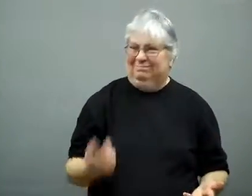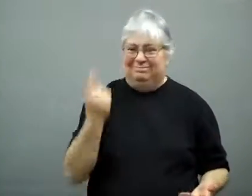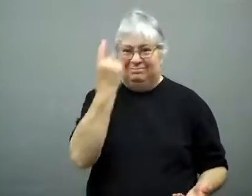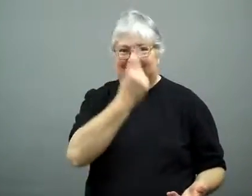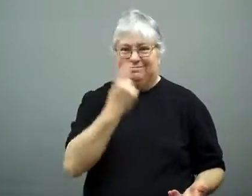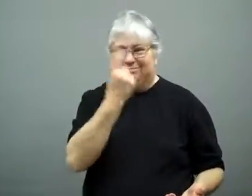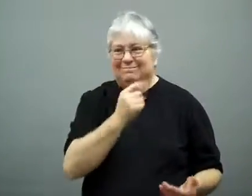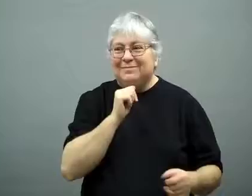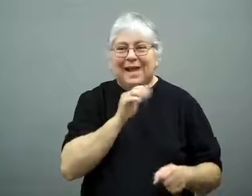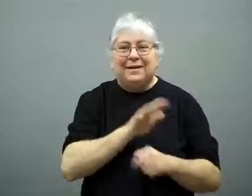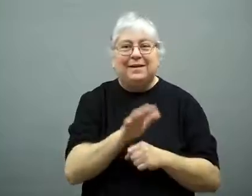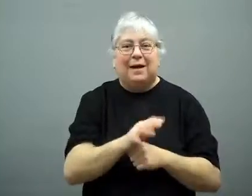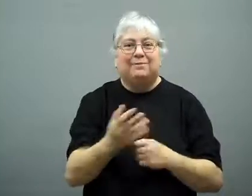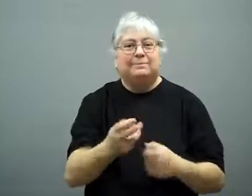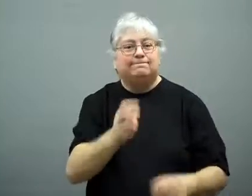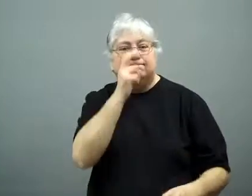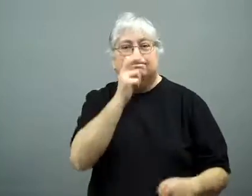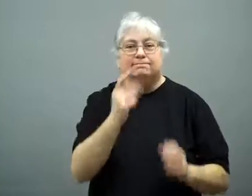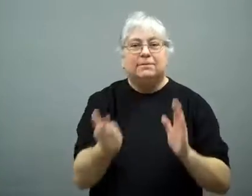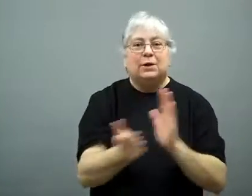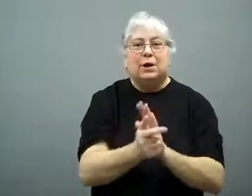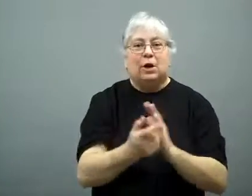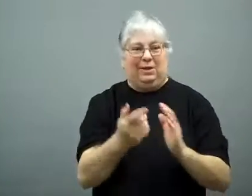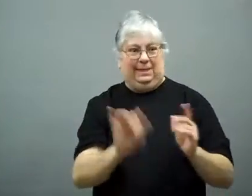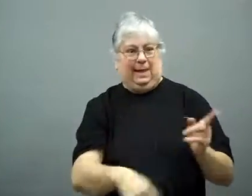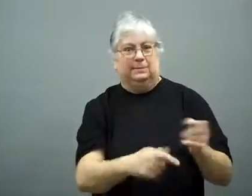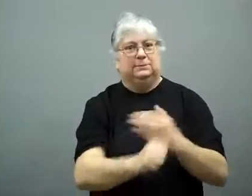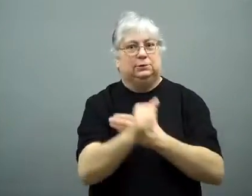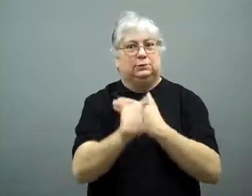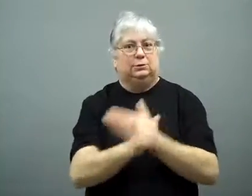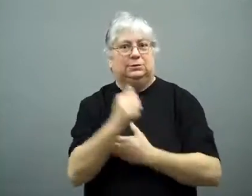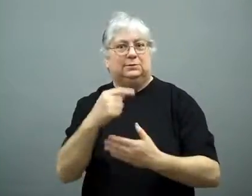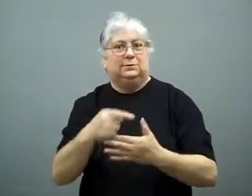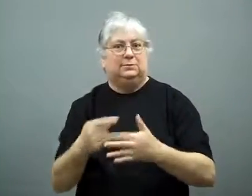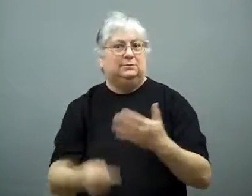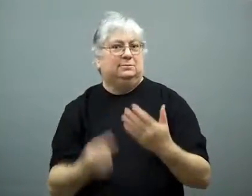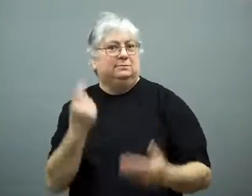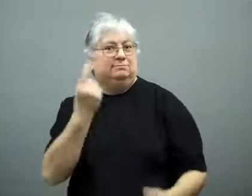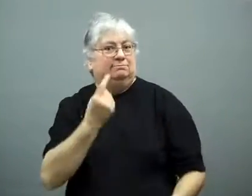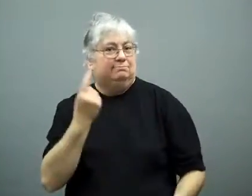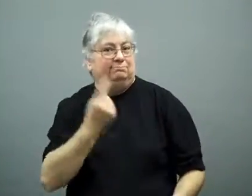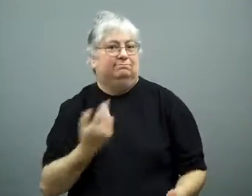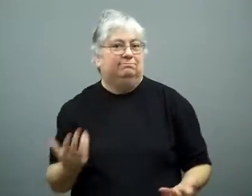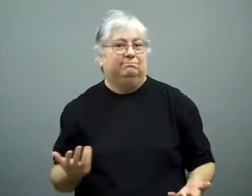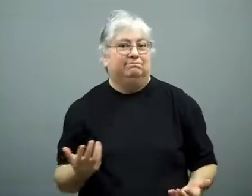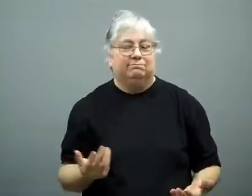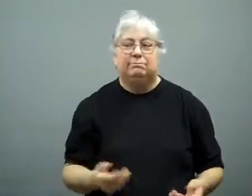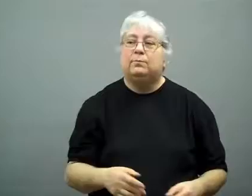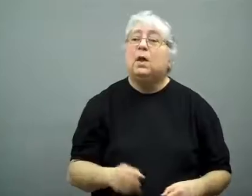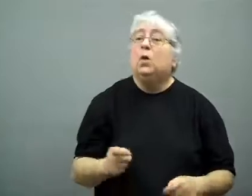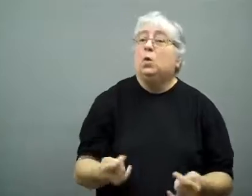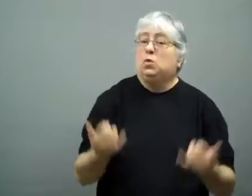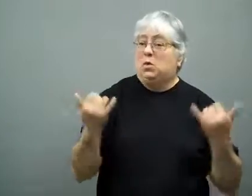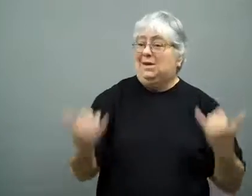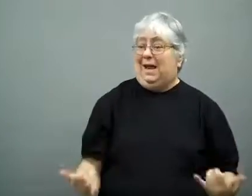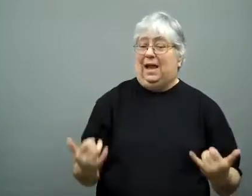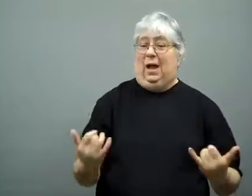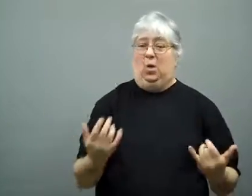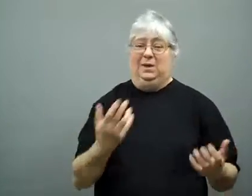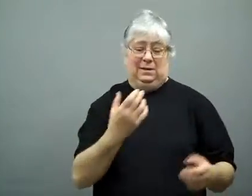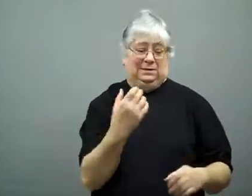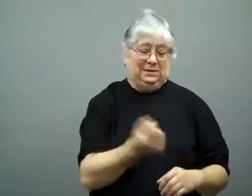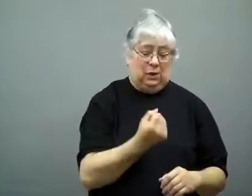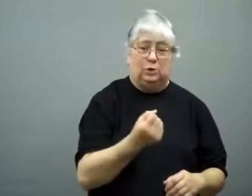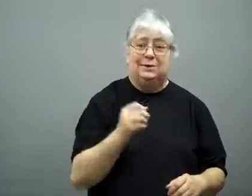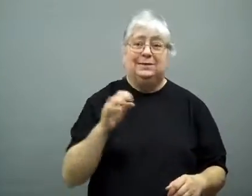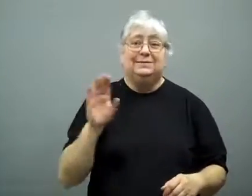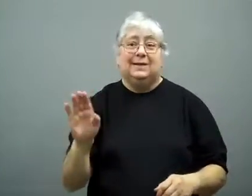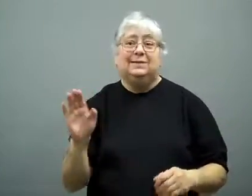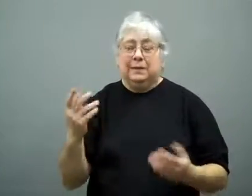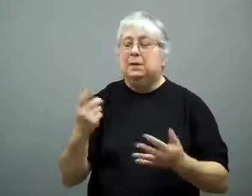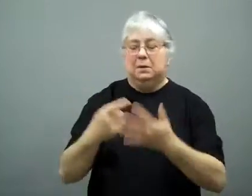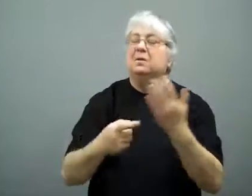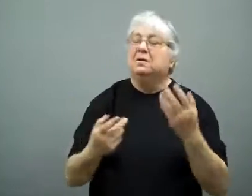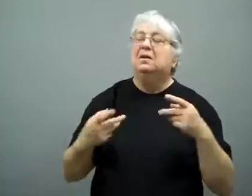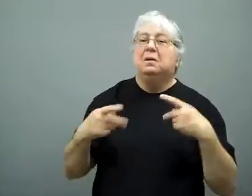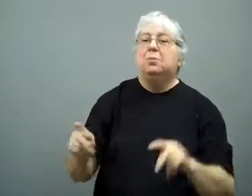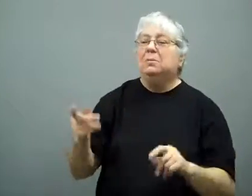It's a wonder there aren't stricter laws governing such hazardous materials.